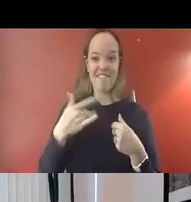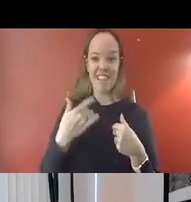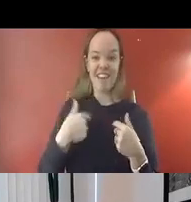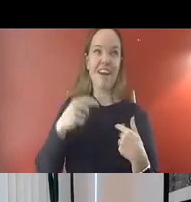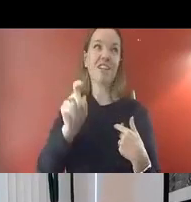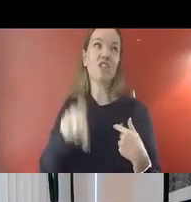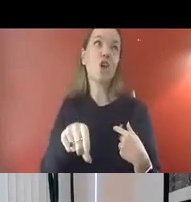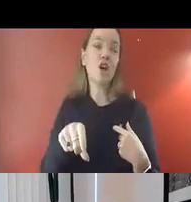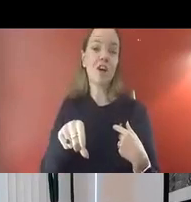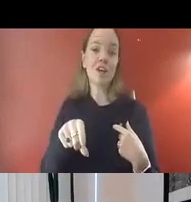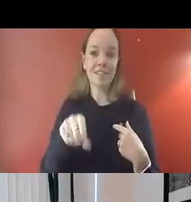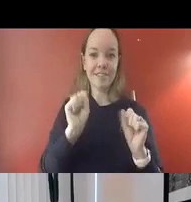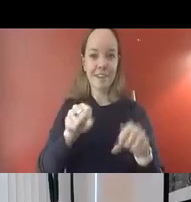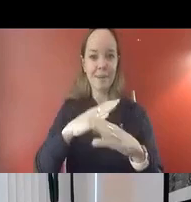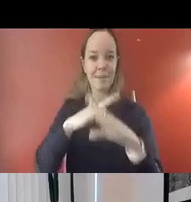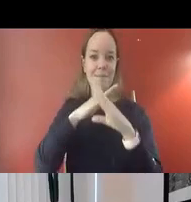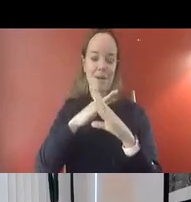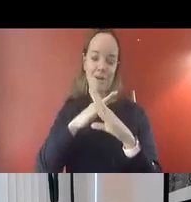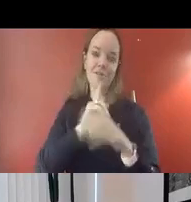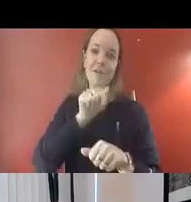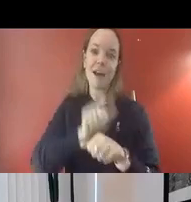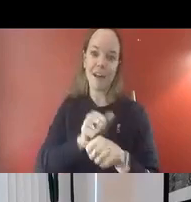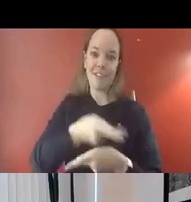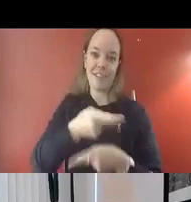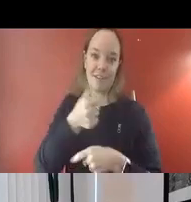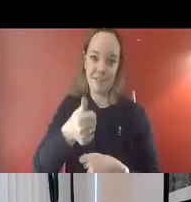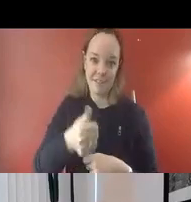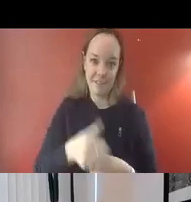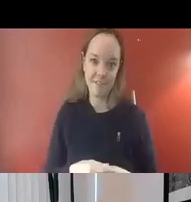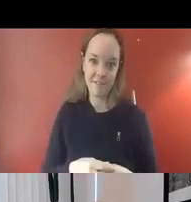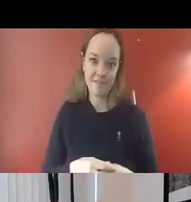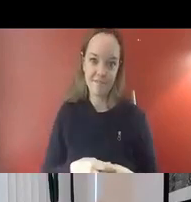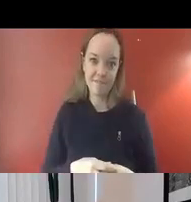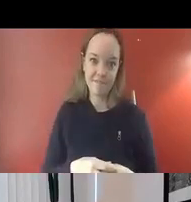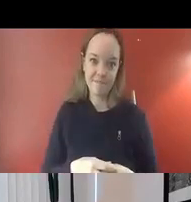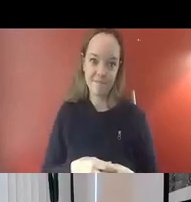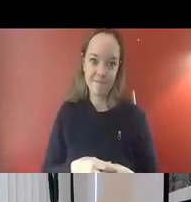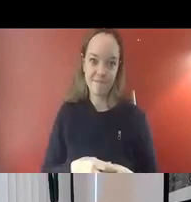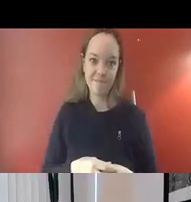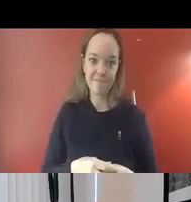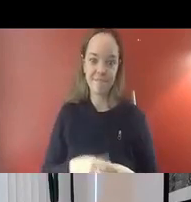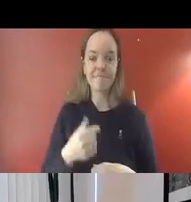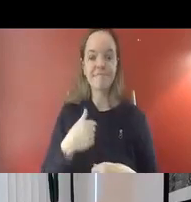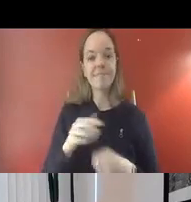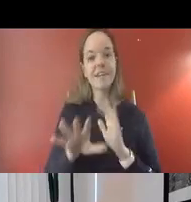ourselves. So I've chosen two different barriers that we have to taking care of exercises that I'm going to go over ourselves. So I've chosen two different